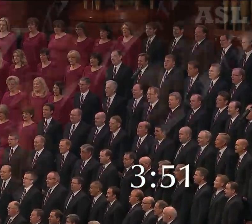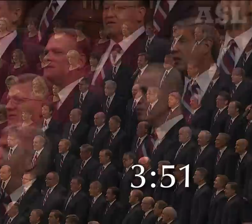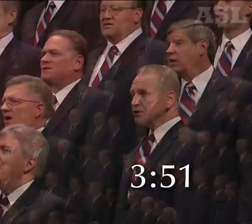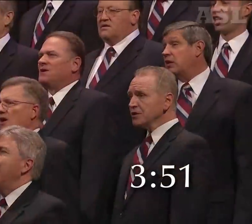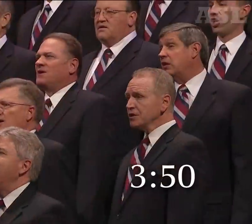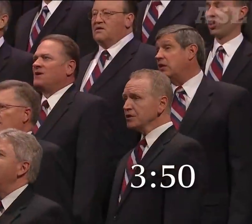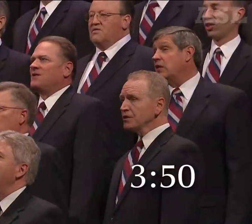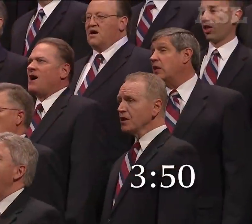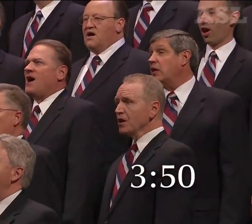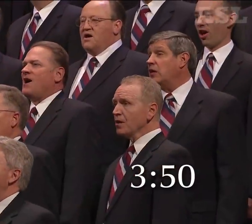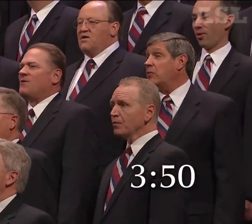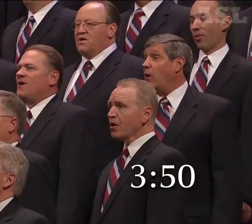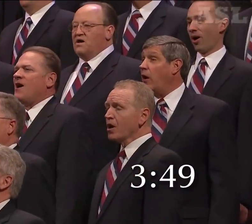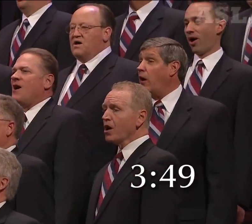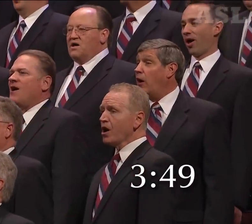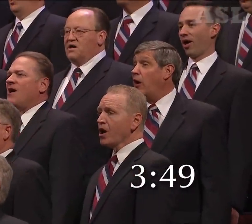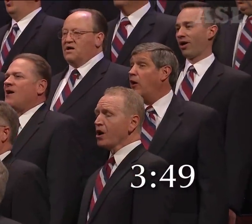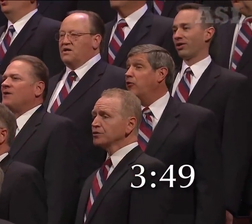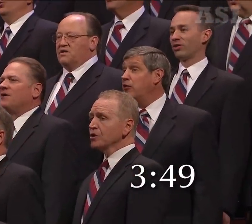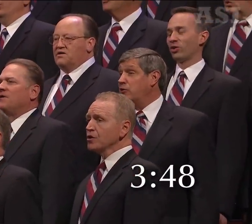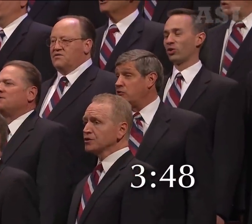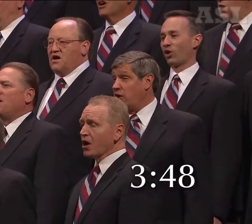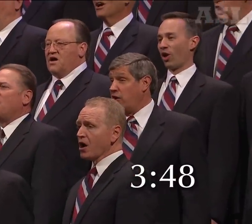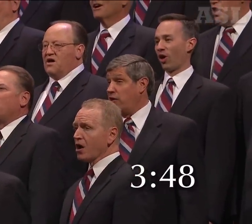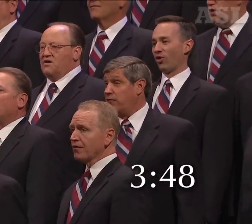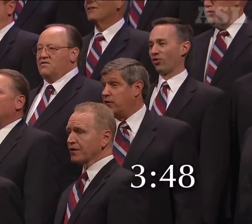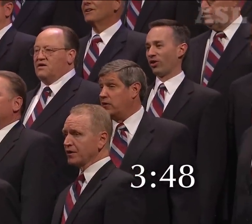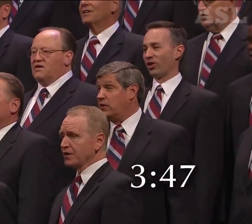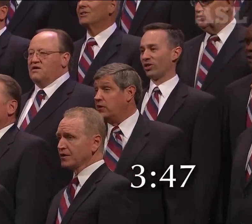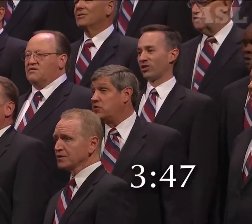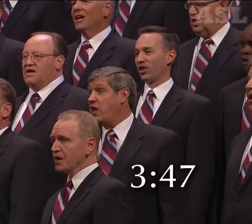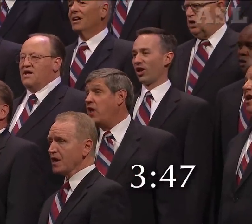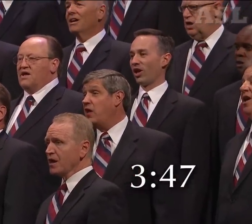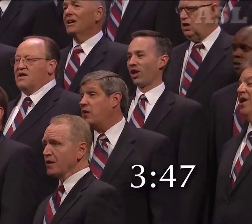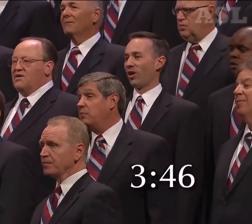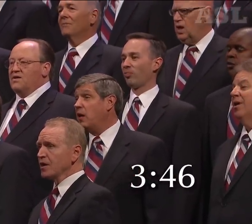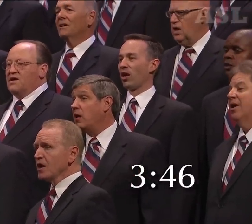THIS IS THE ENGLISH